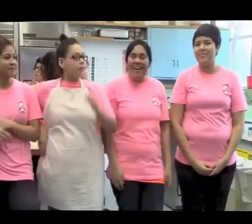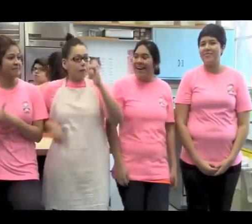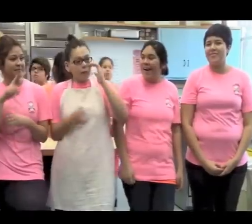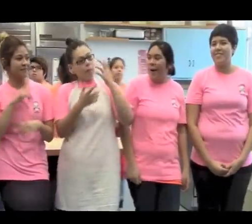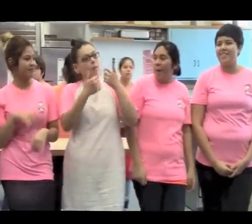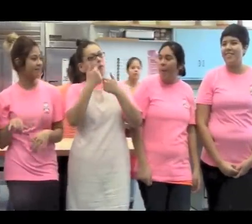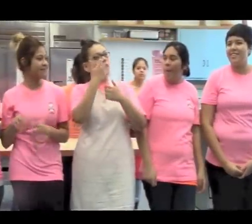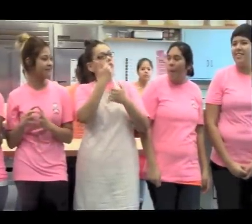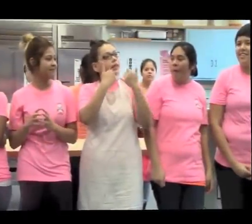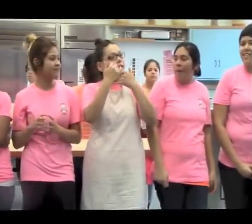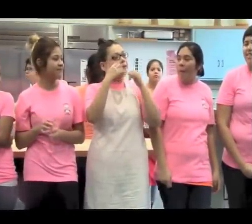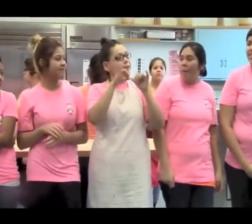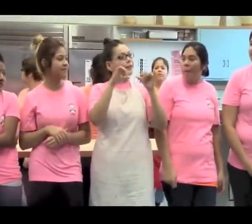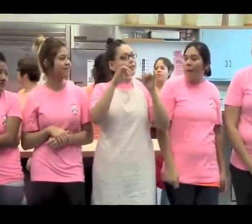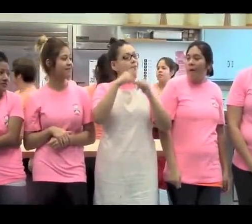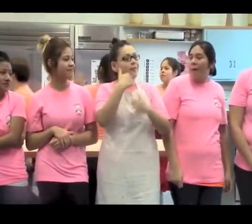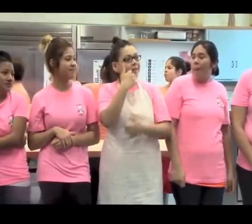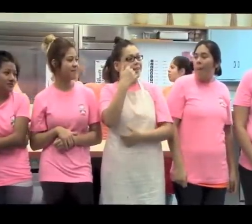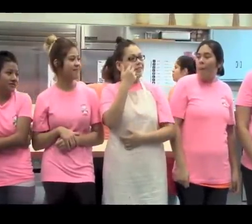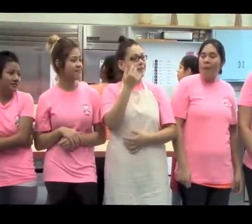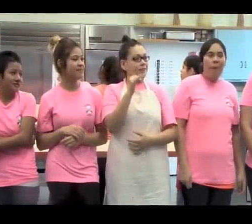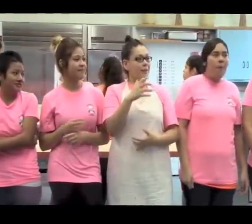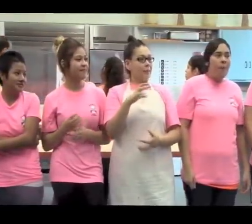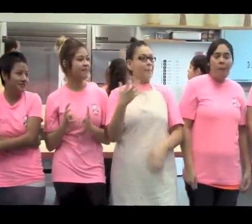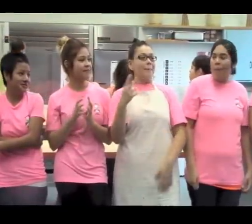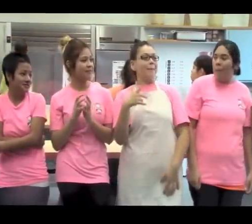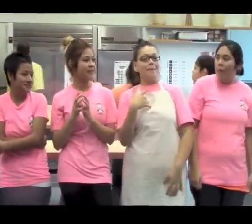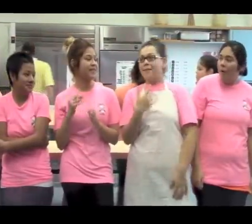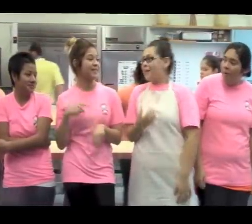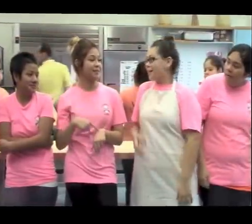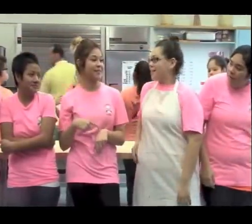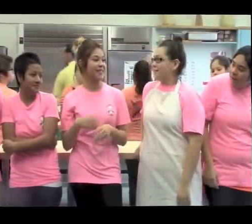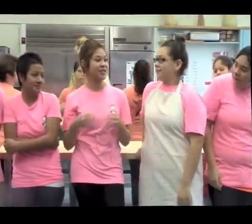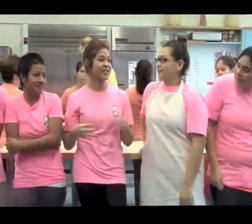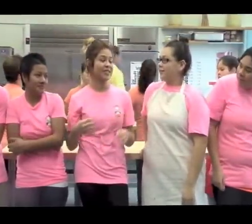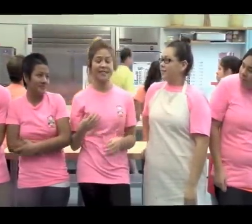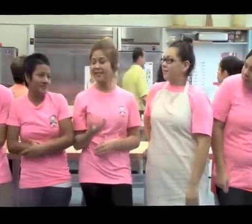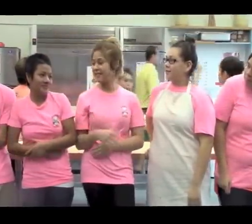Student #3: The mistakes I kept making when measuring the ingredients! Student #4: The time limit and judges...